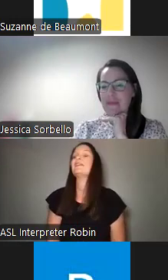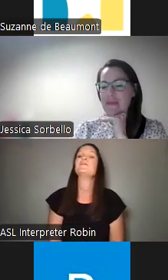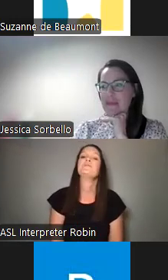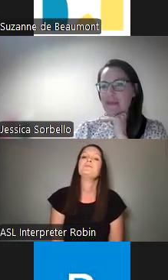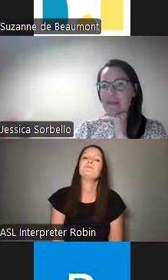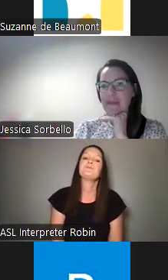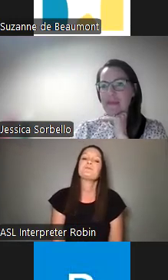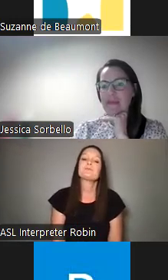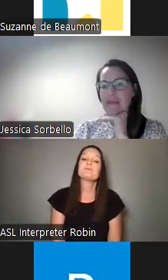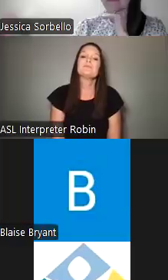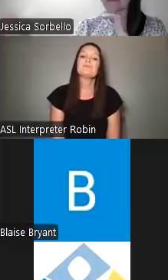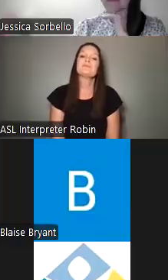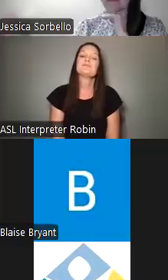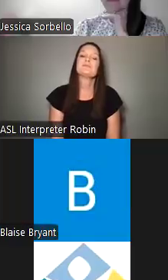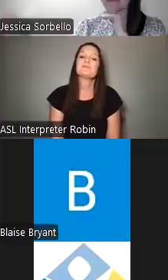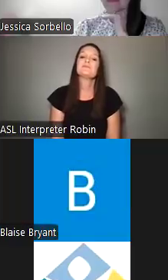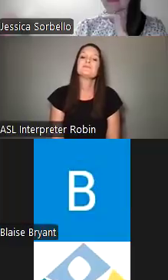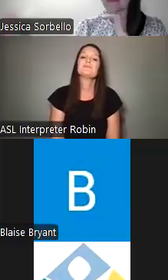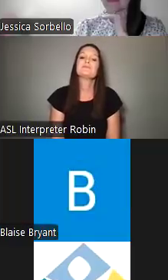in. »BLAISE BRYANT: Alex are you